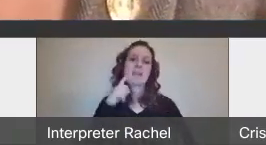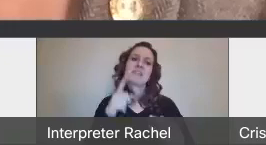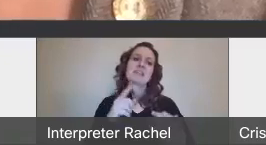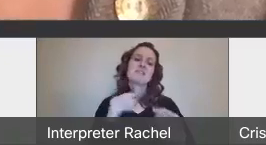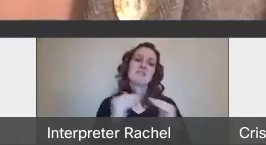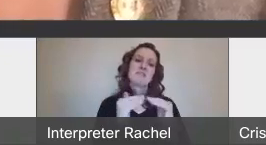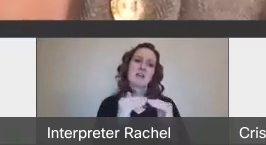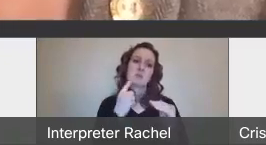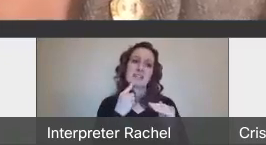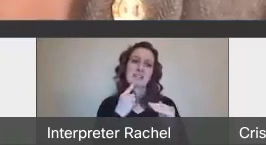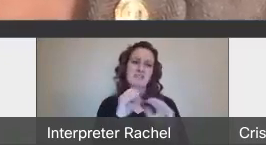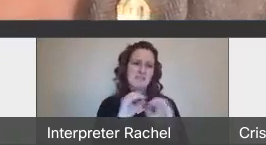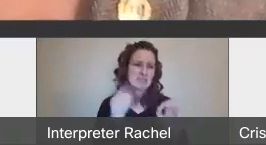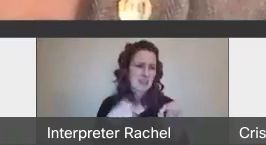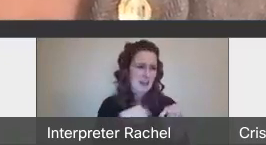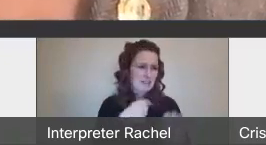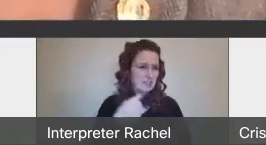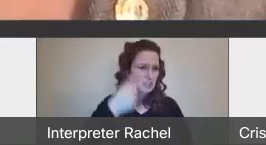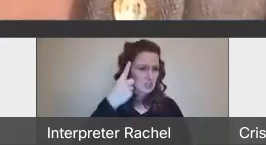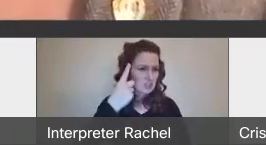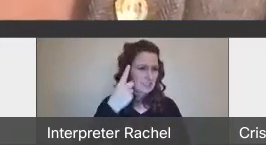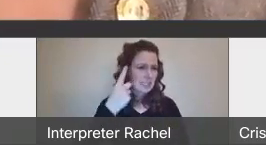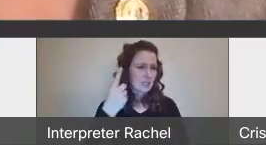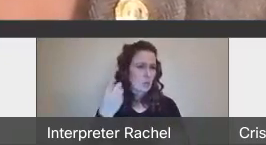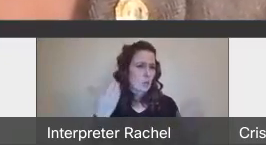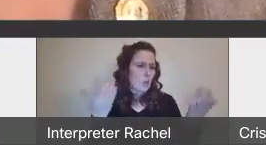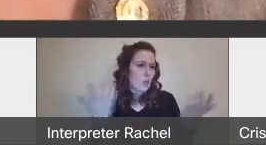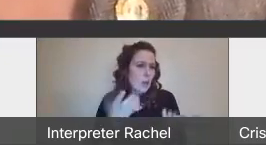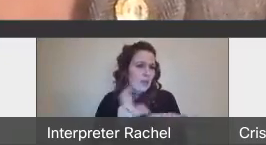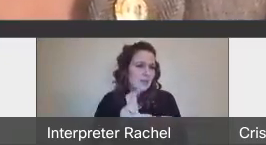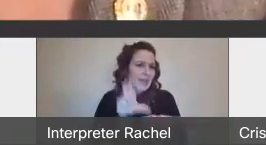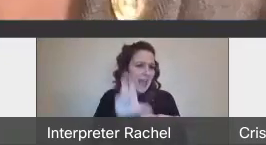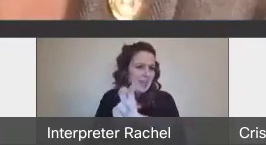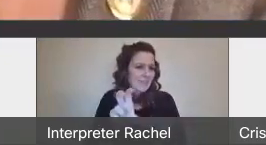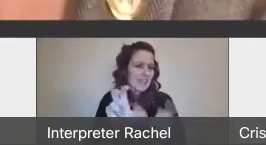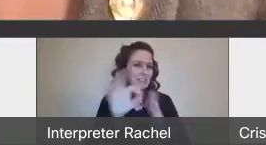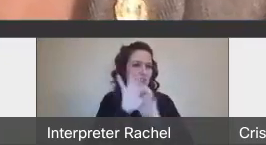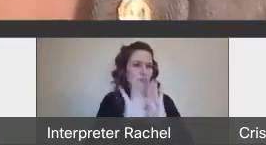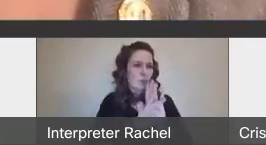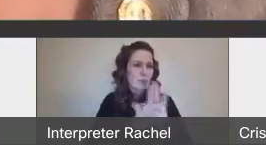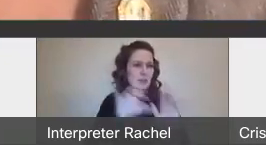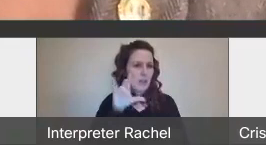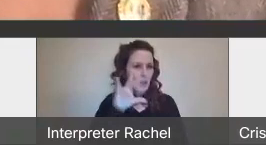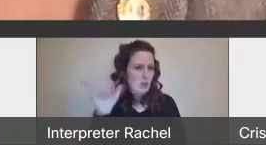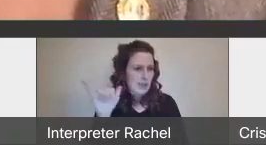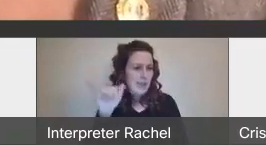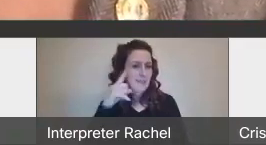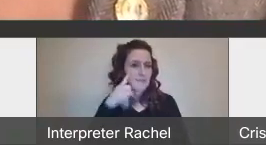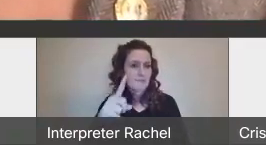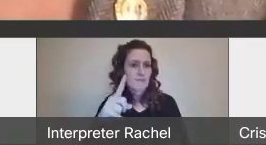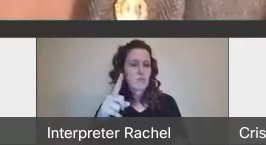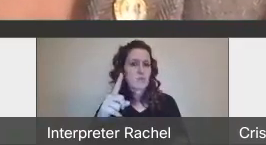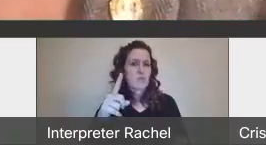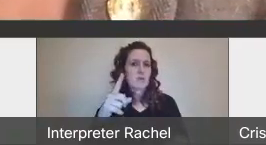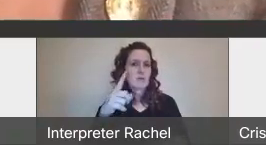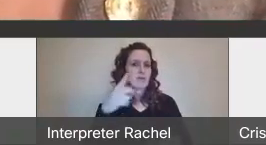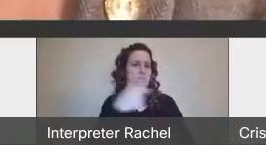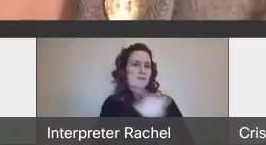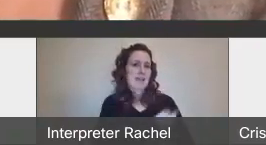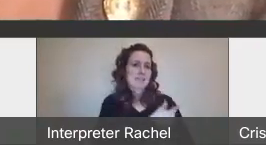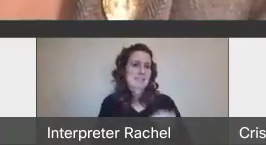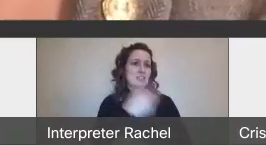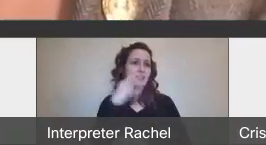of us understand what the allocation algorithm is for the southeastern Pennsylvania counties.